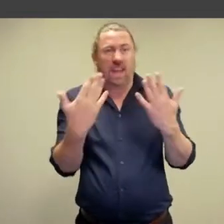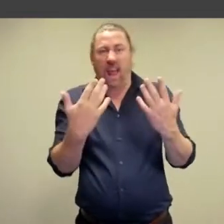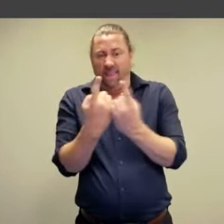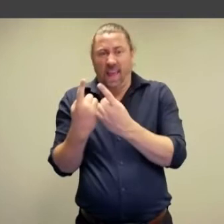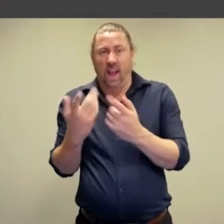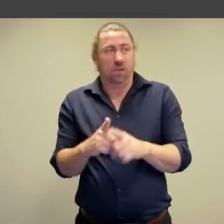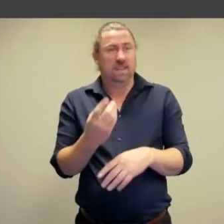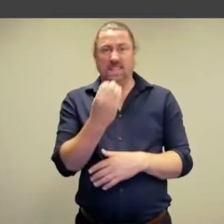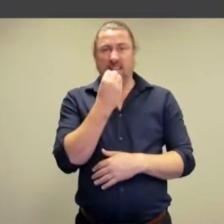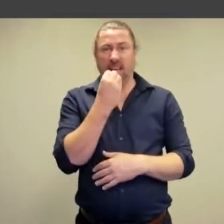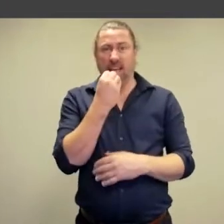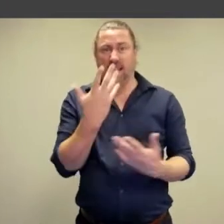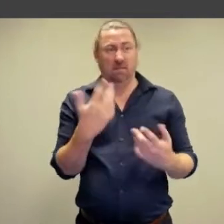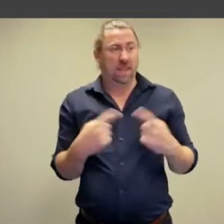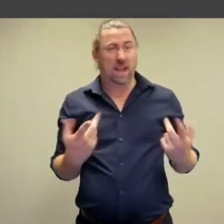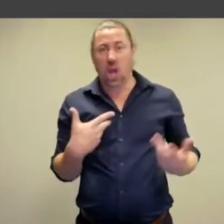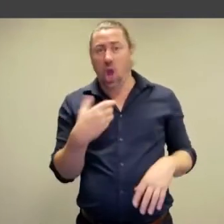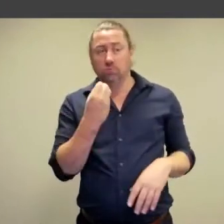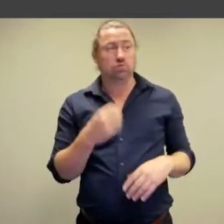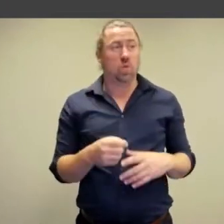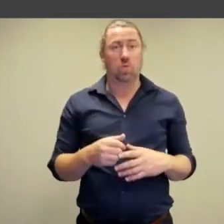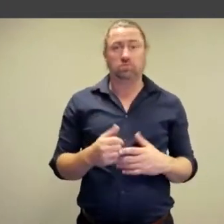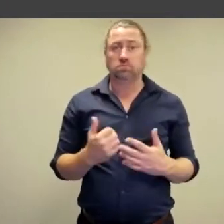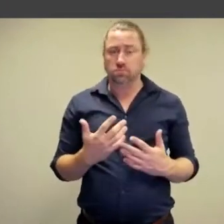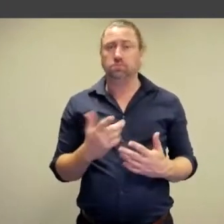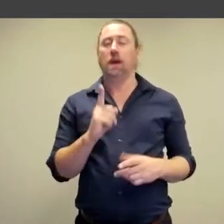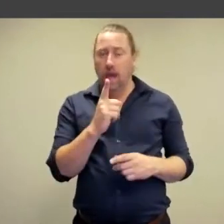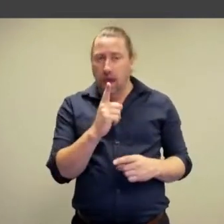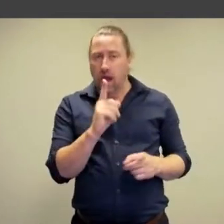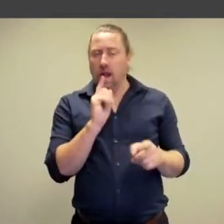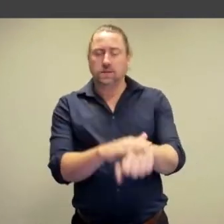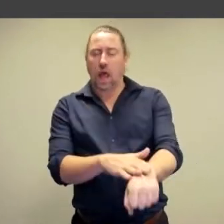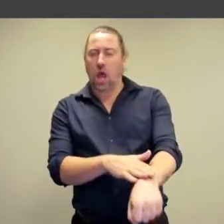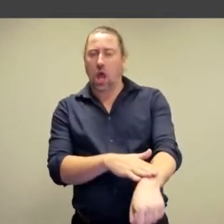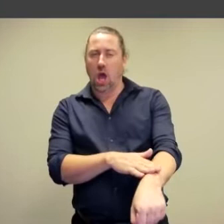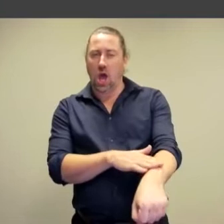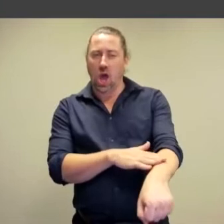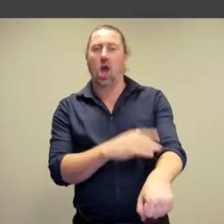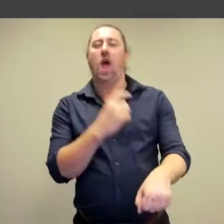which has been made strange,